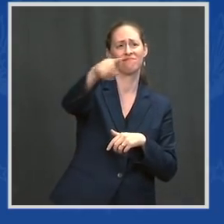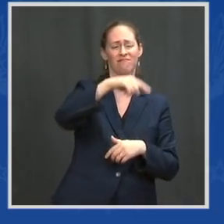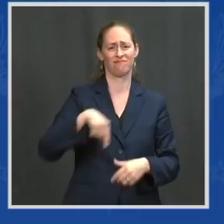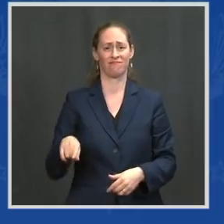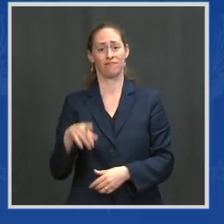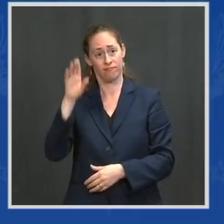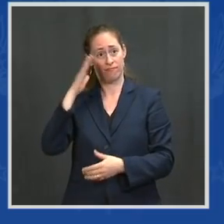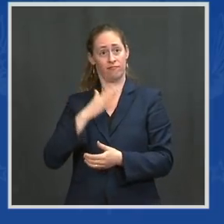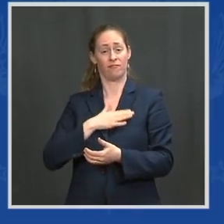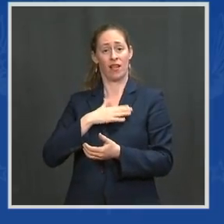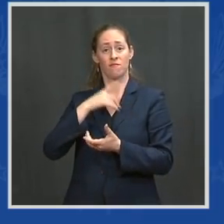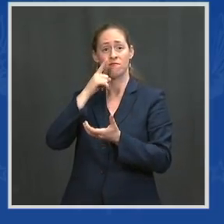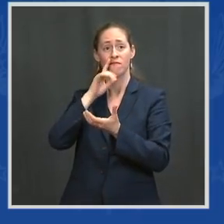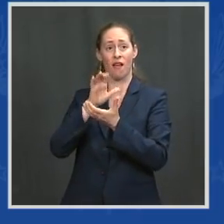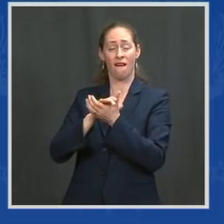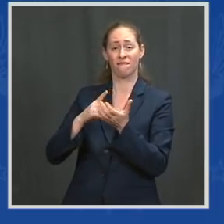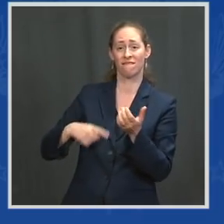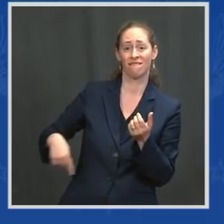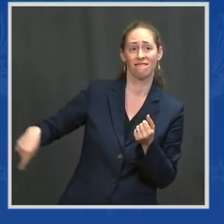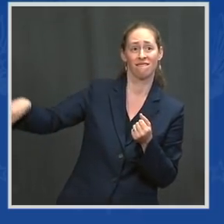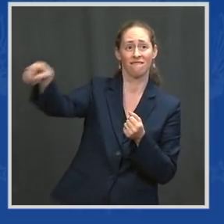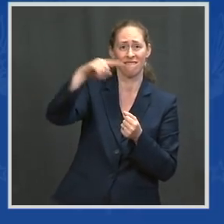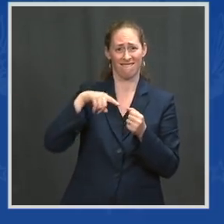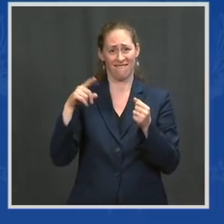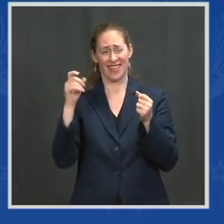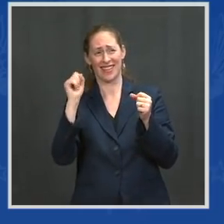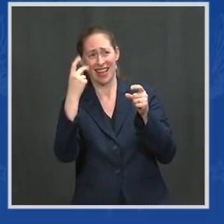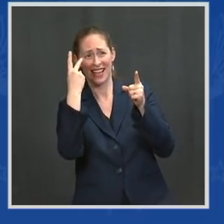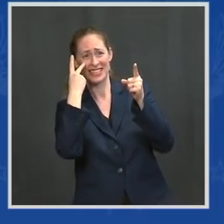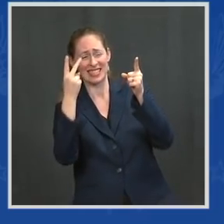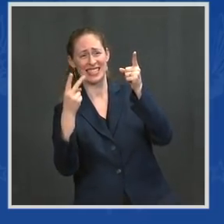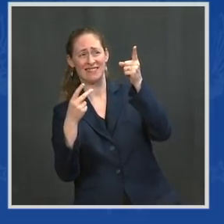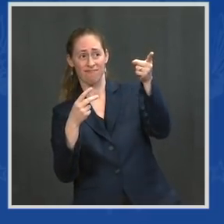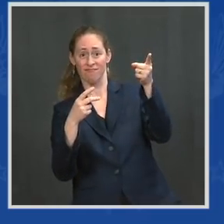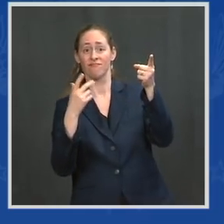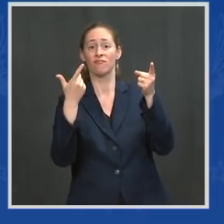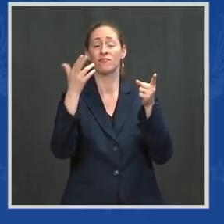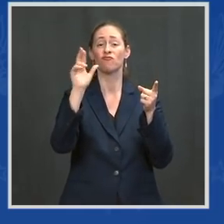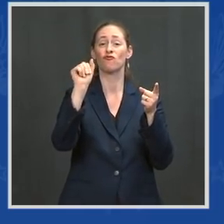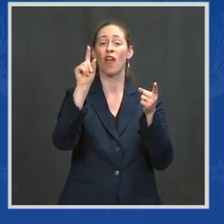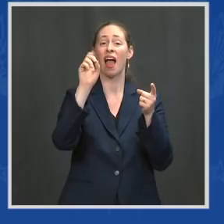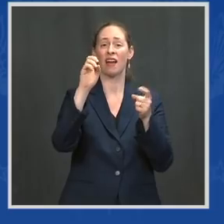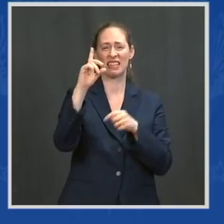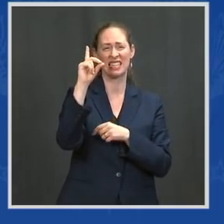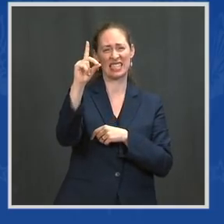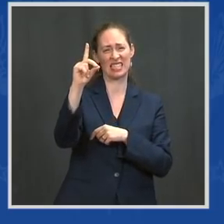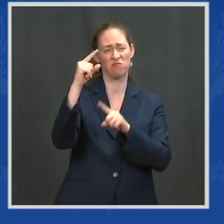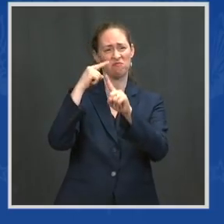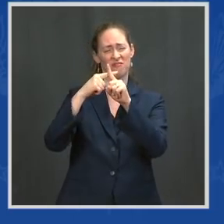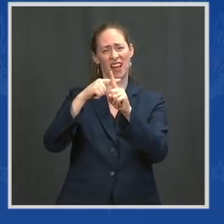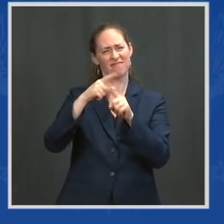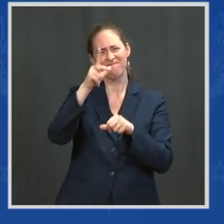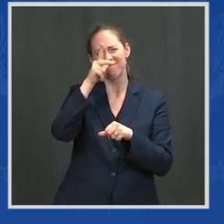to know that a D+ is simply unacceptable. Louisiana has a $14 billion backlog